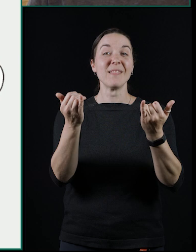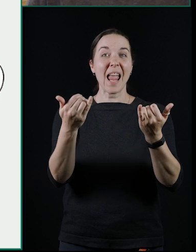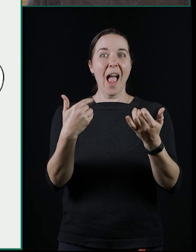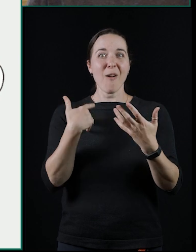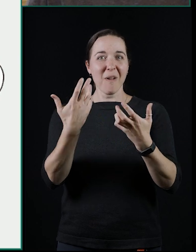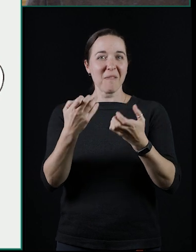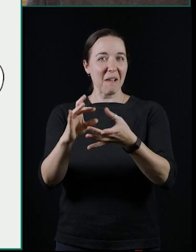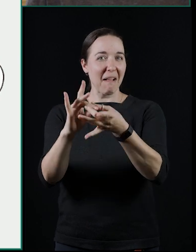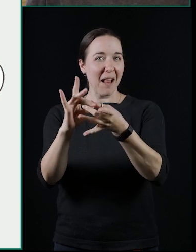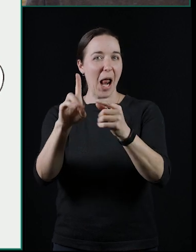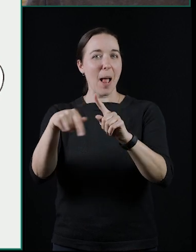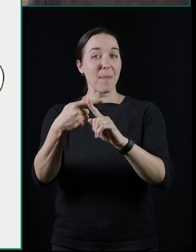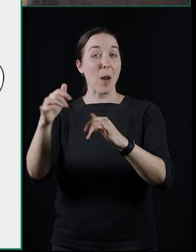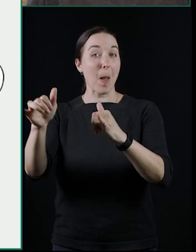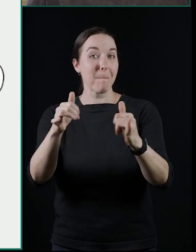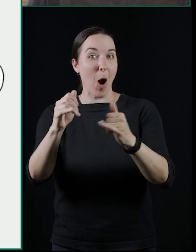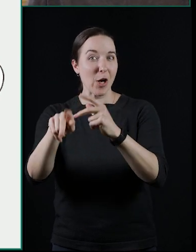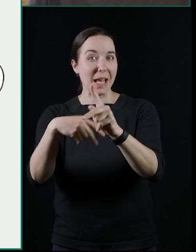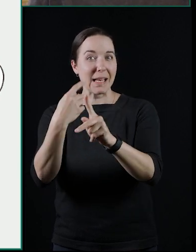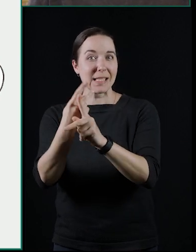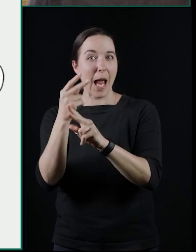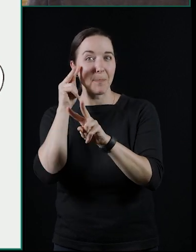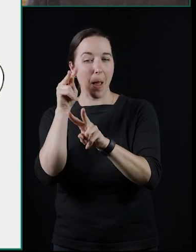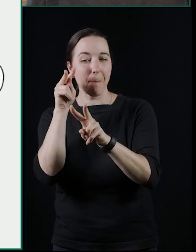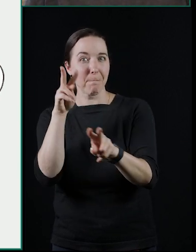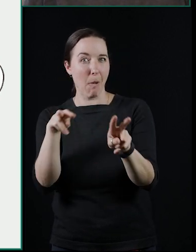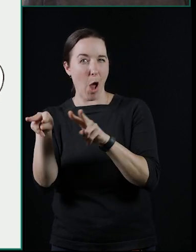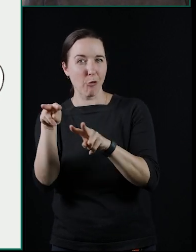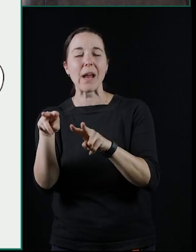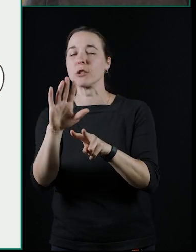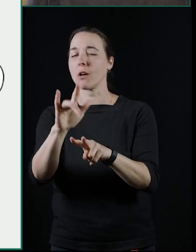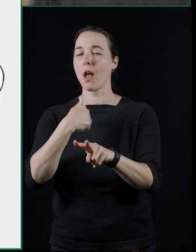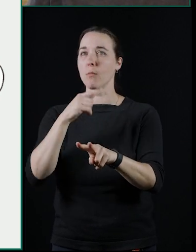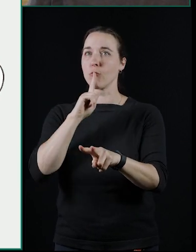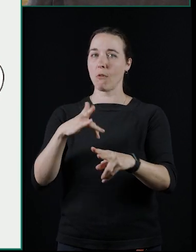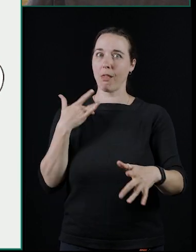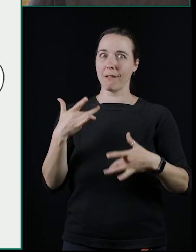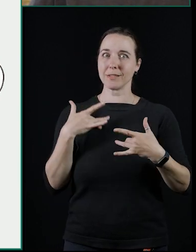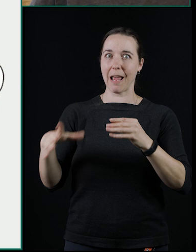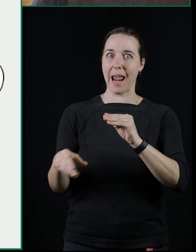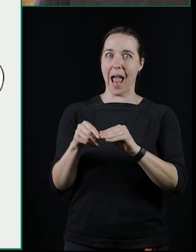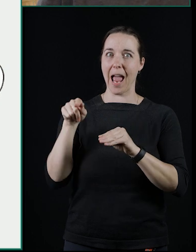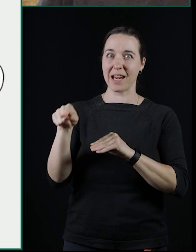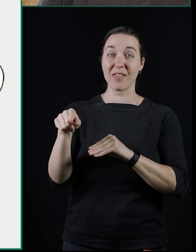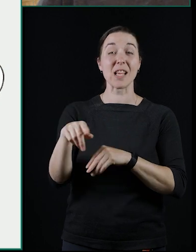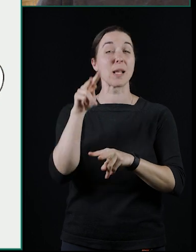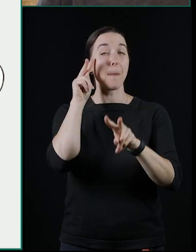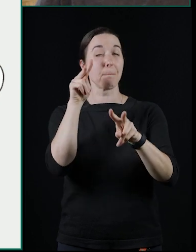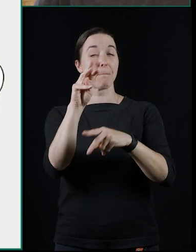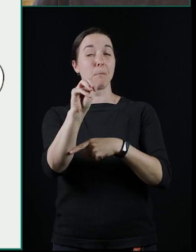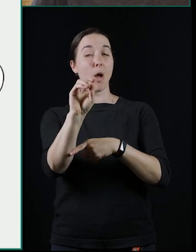Now let's dive into Party Text Moderation. I'm super, super excited about this new addition to the feature set this year.